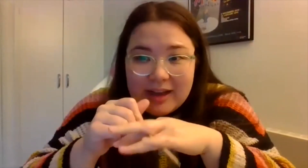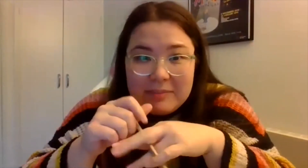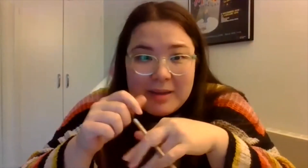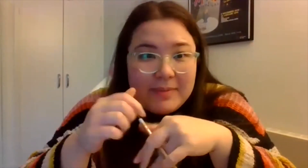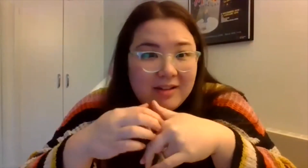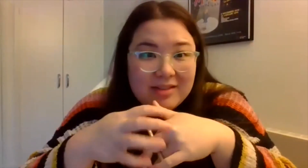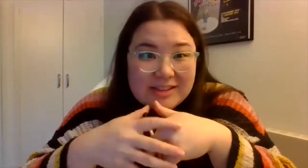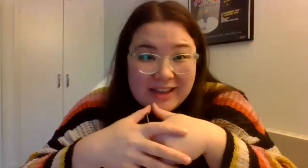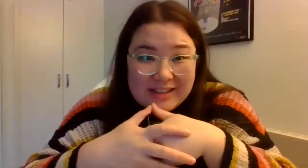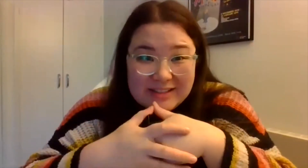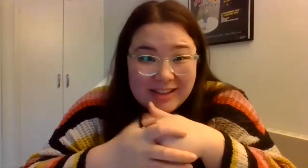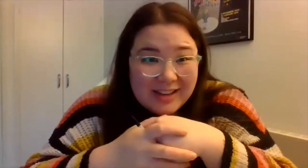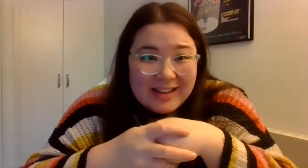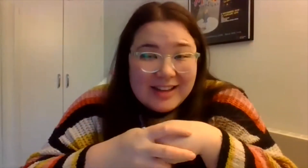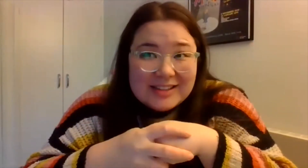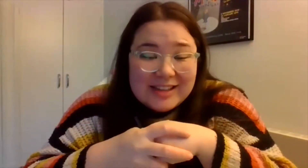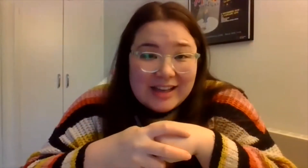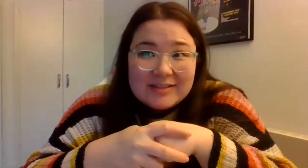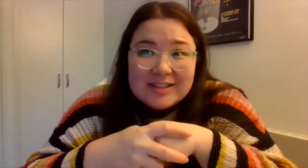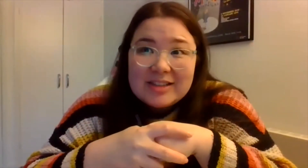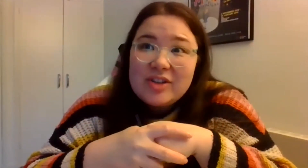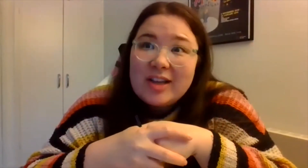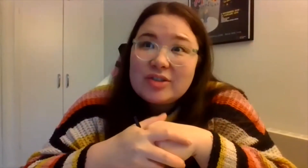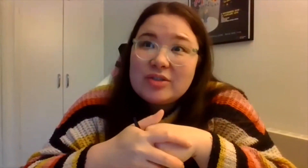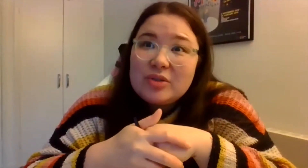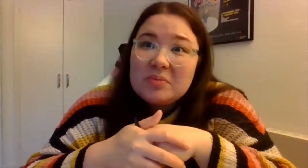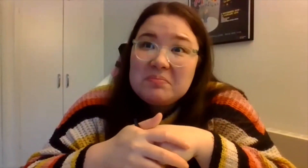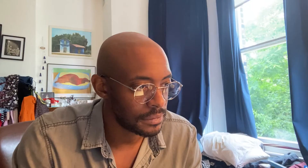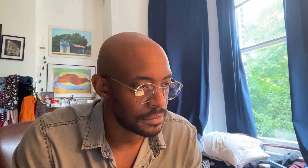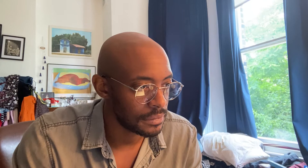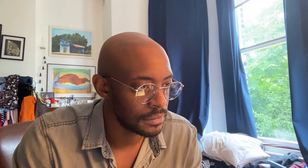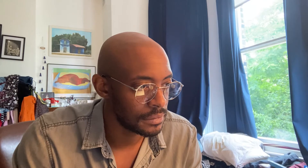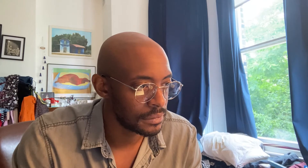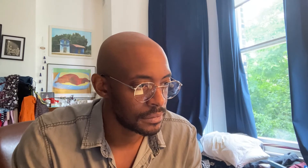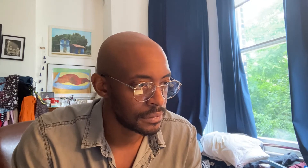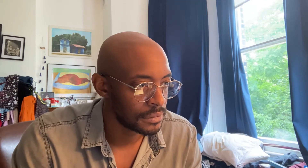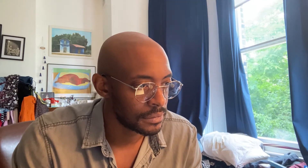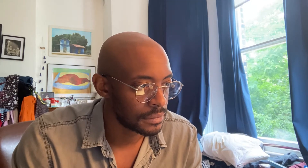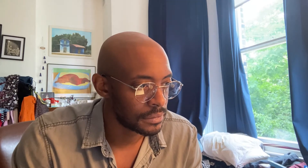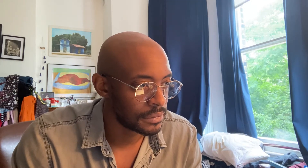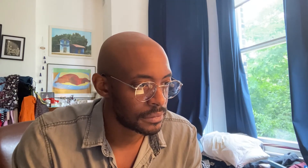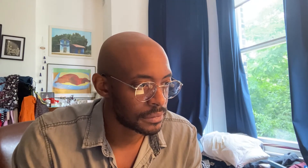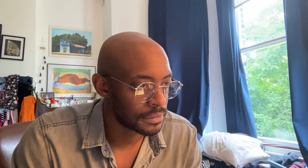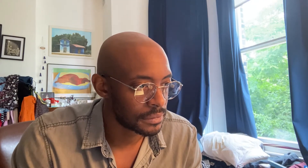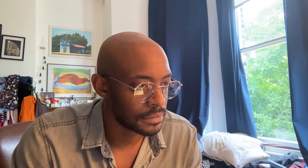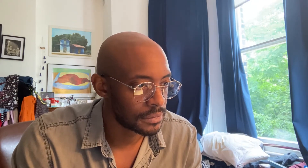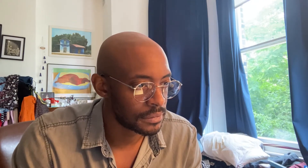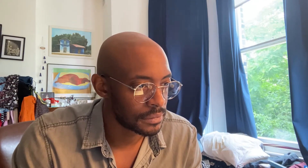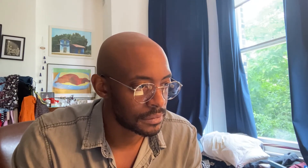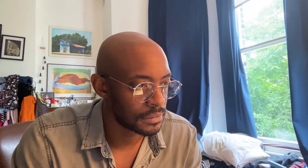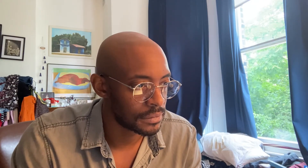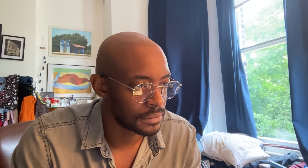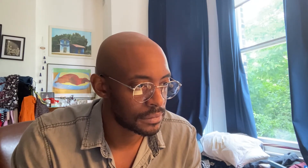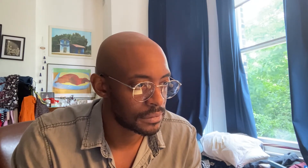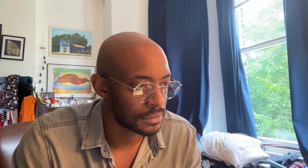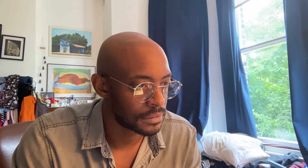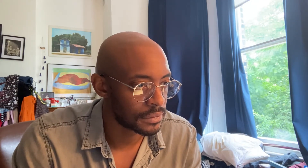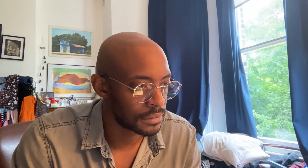that maybe understand this kind of situation, so maybe then I can express myself in BSL.